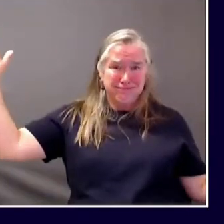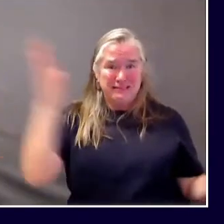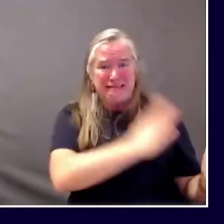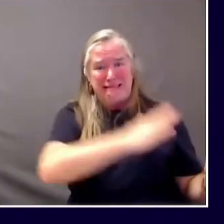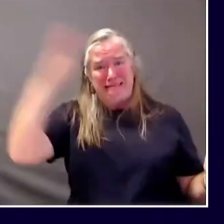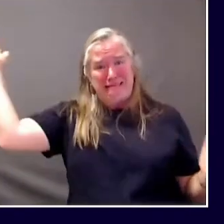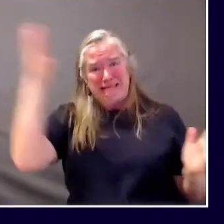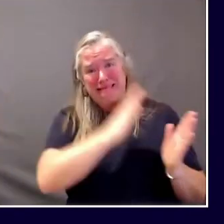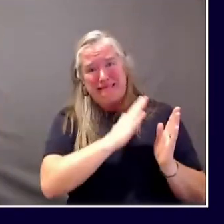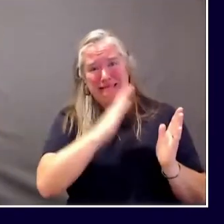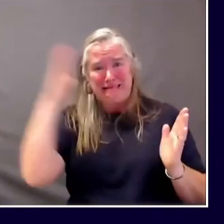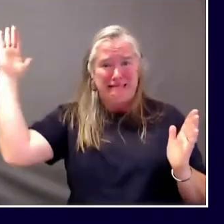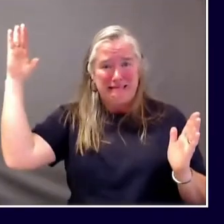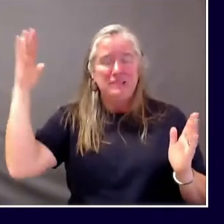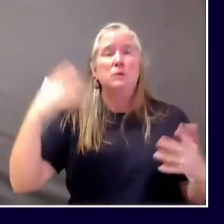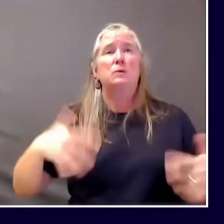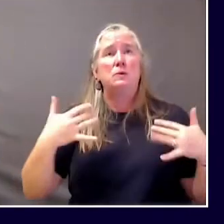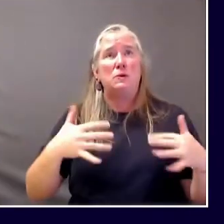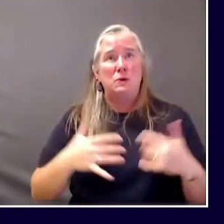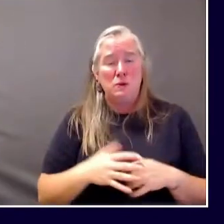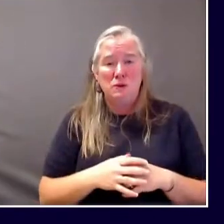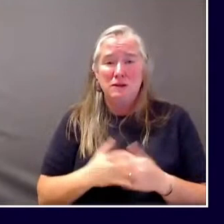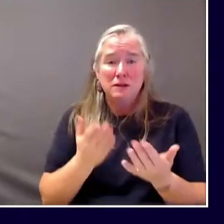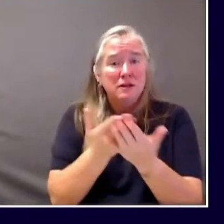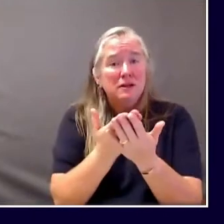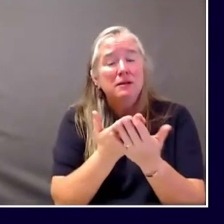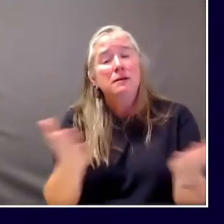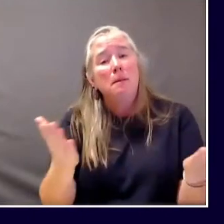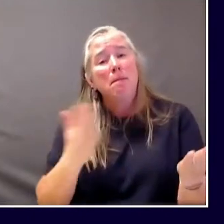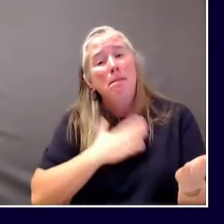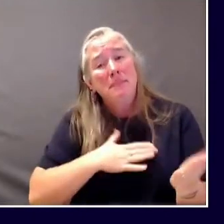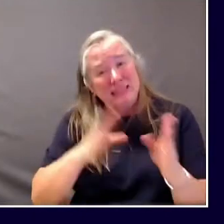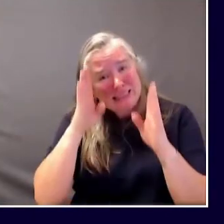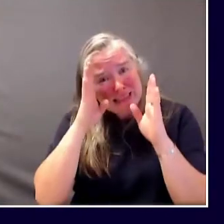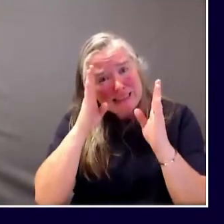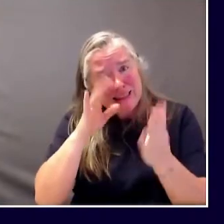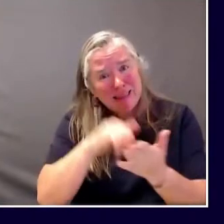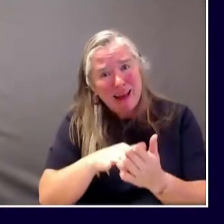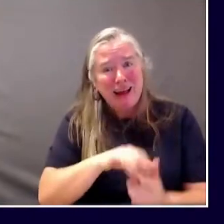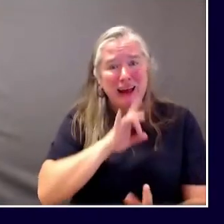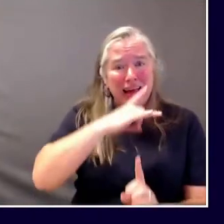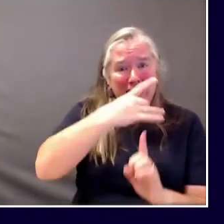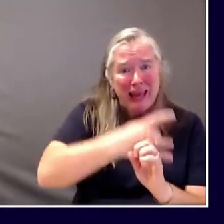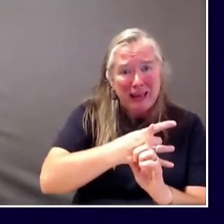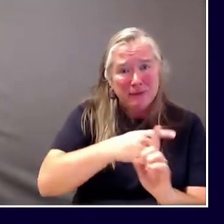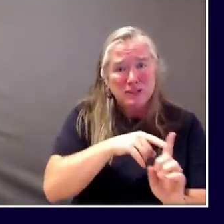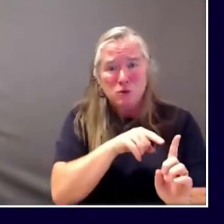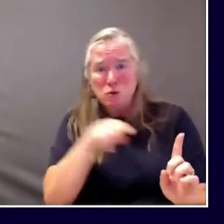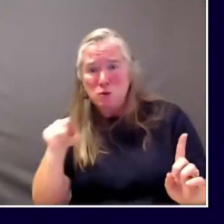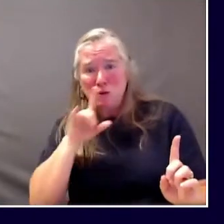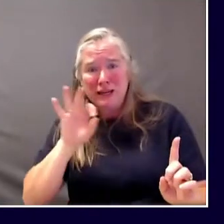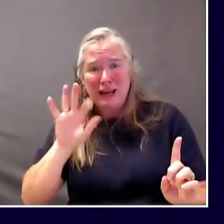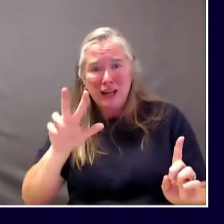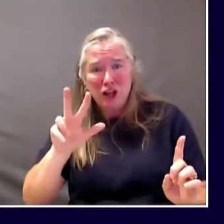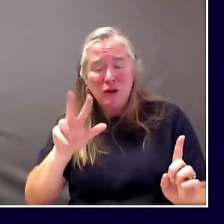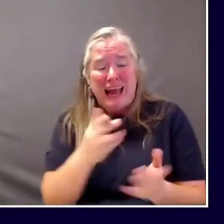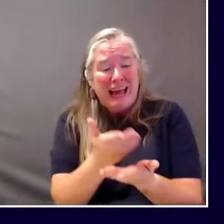see that everybody anybody can get this virus